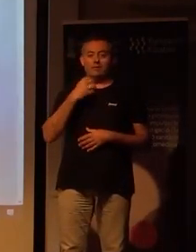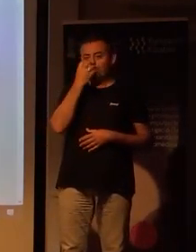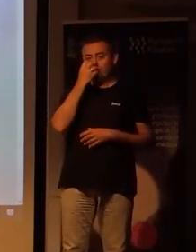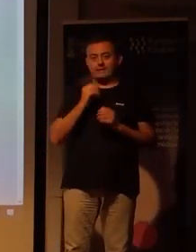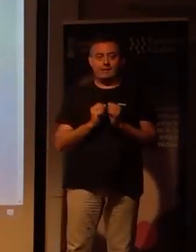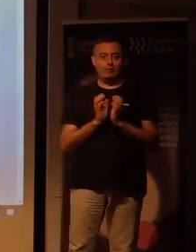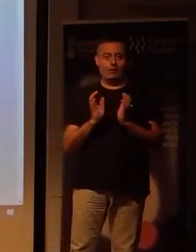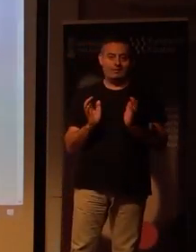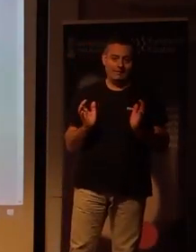Thank you very much for listening to me.